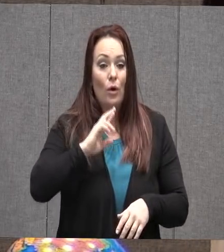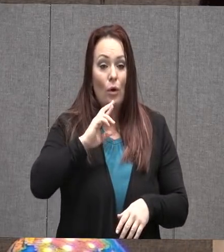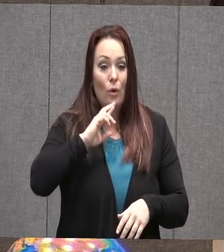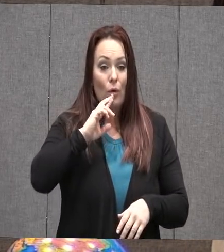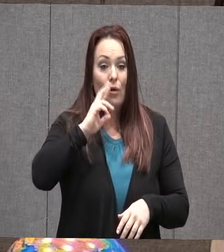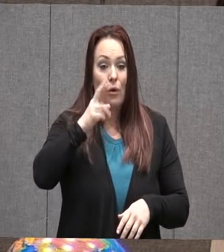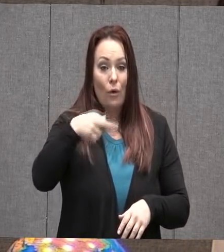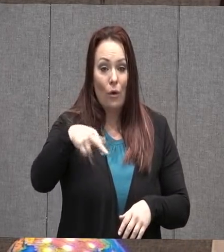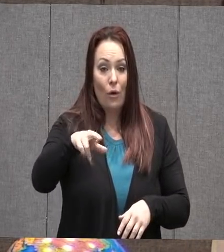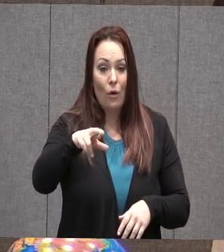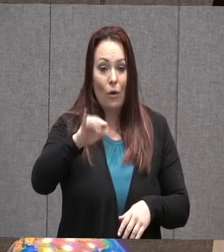Er-ing, ring.